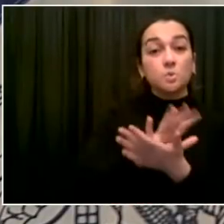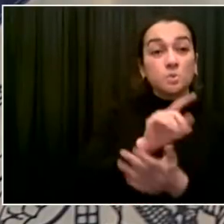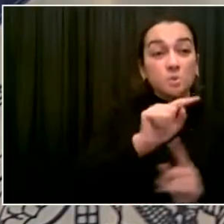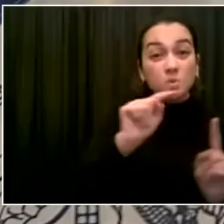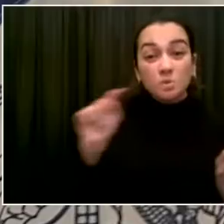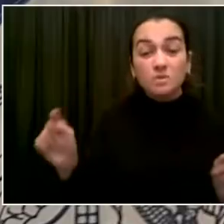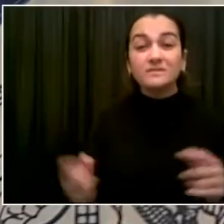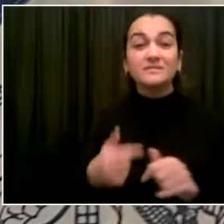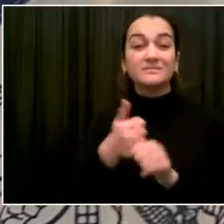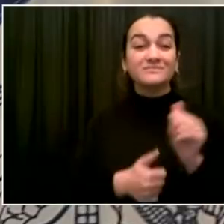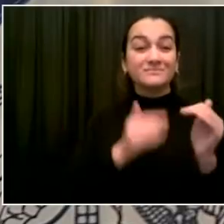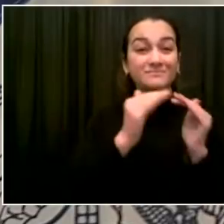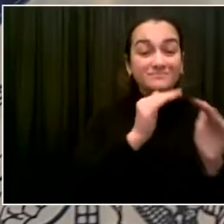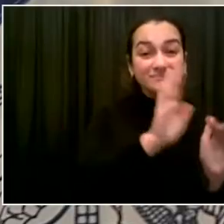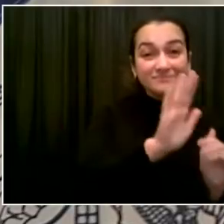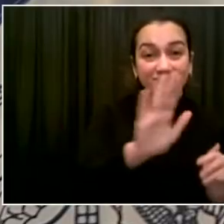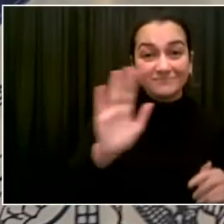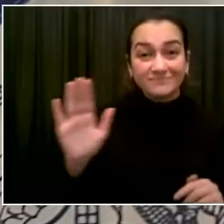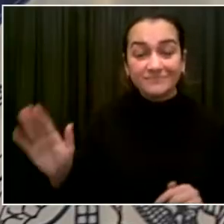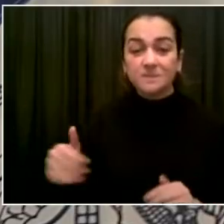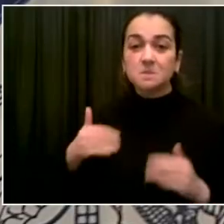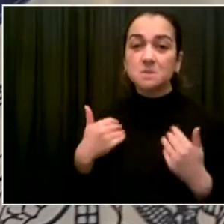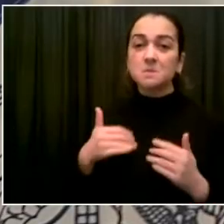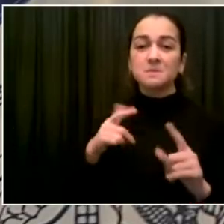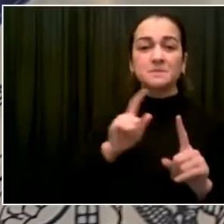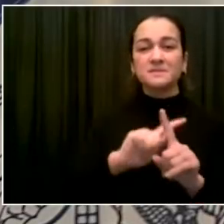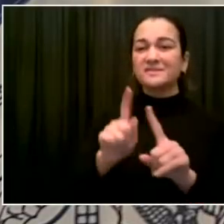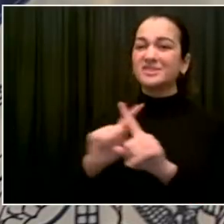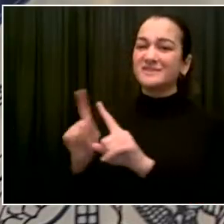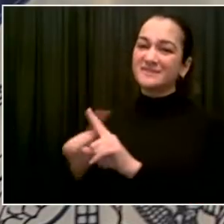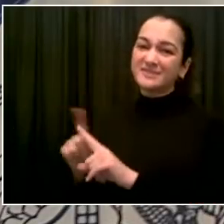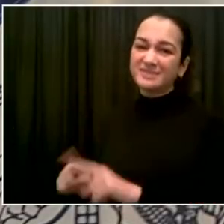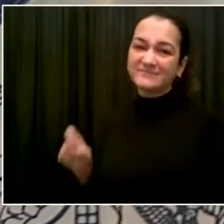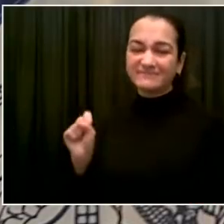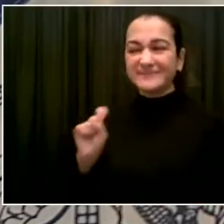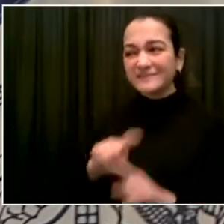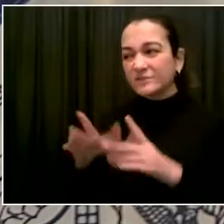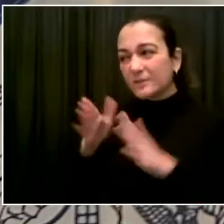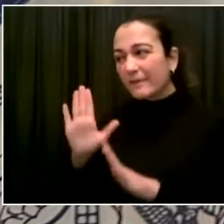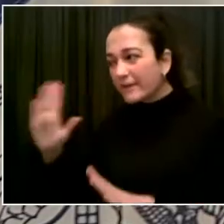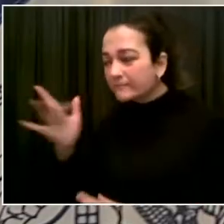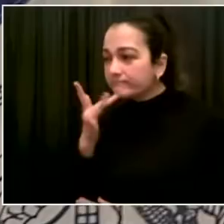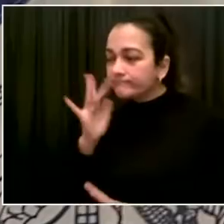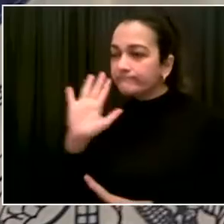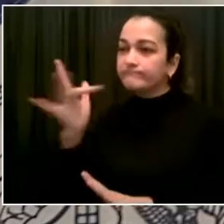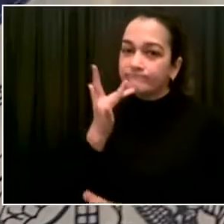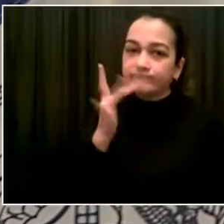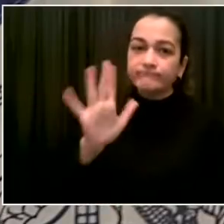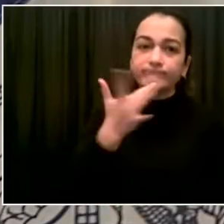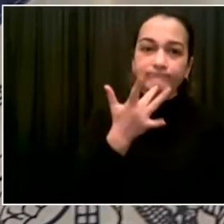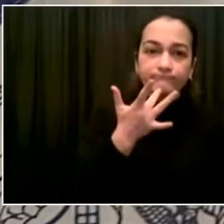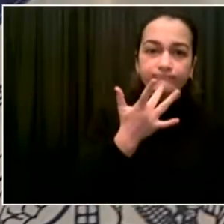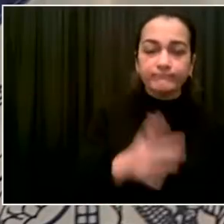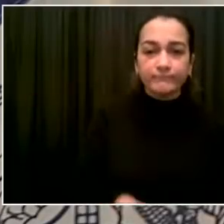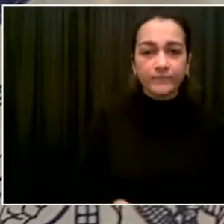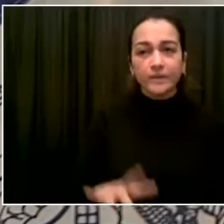SCHOOL COMMUNITIES BEGINNING WITH THE ABSOLUTE SHOCK OF MARCH